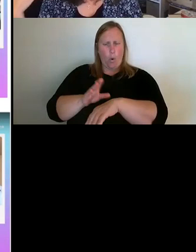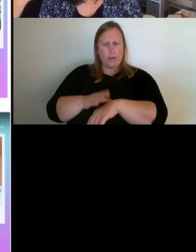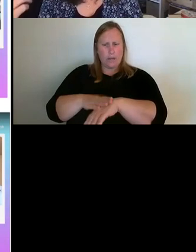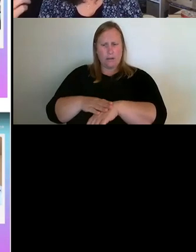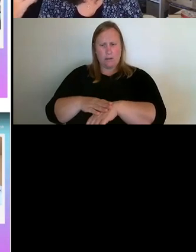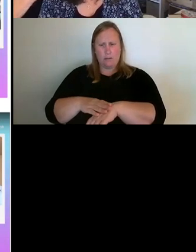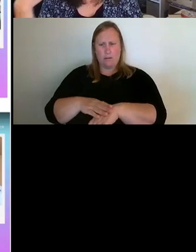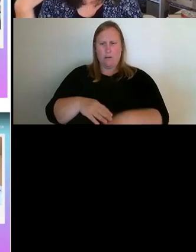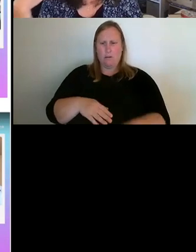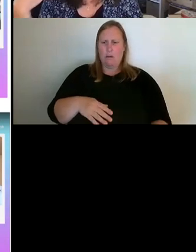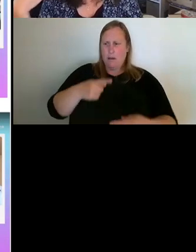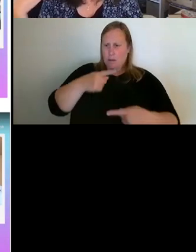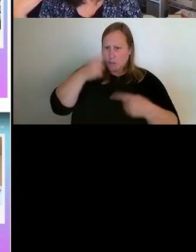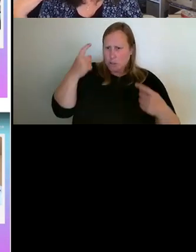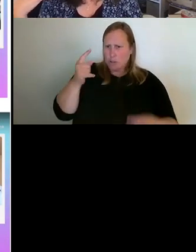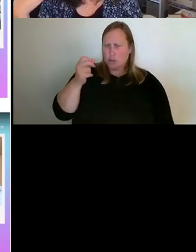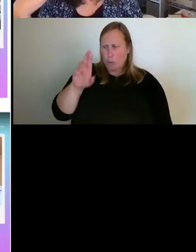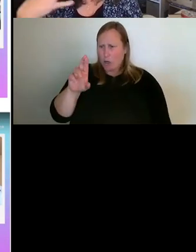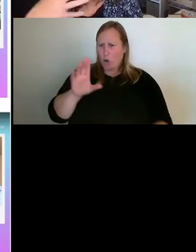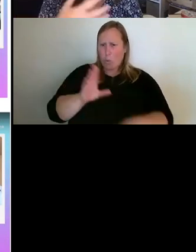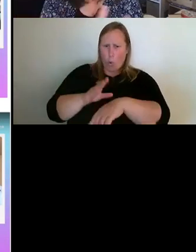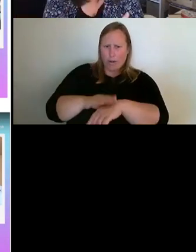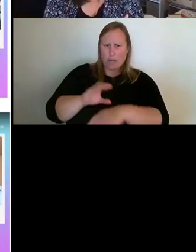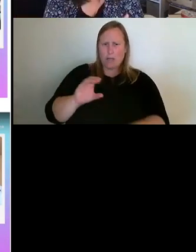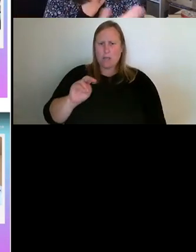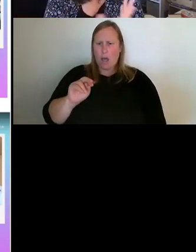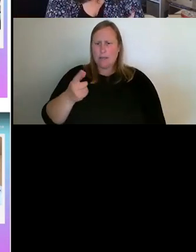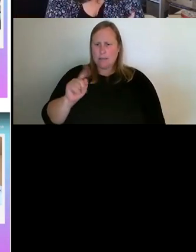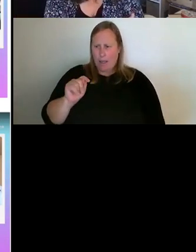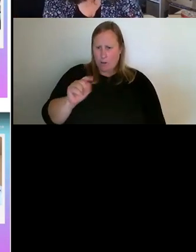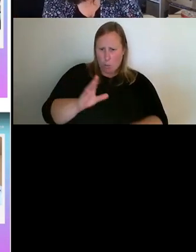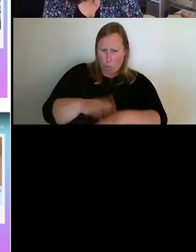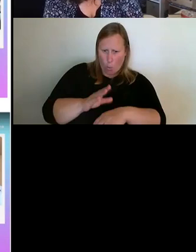warnings, these need content warnings. The two sessions, they are actually linked here, if